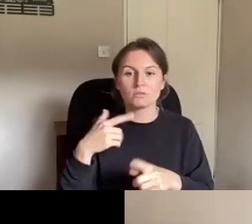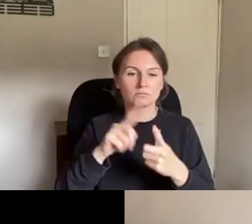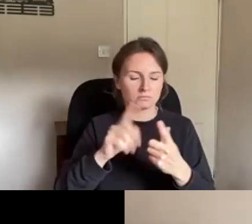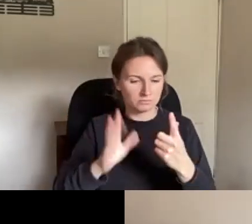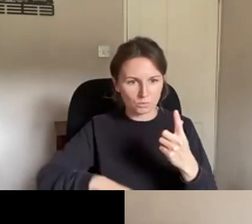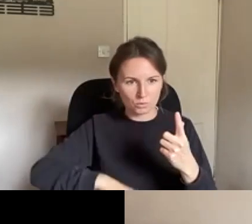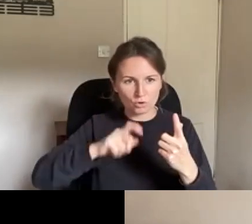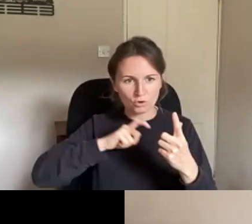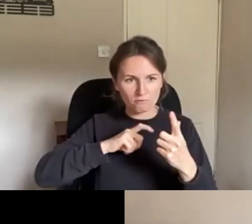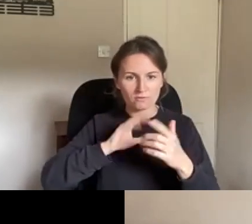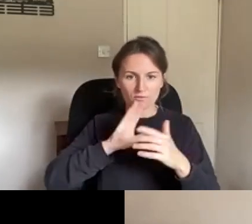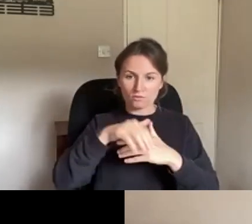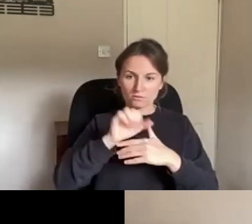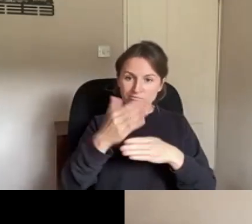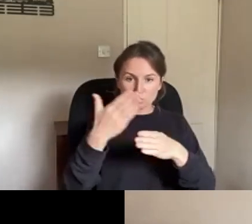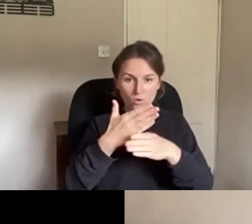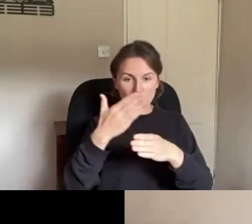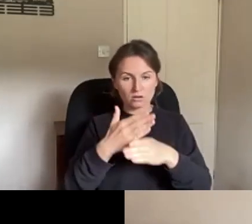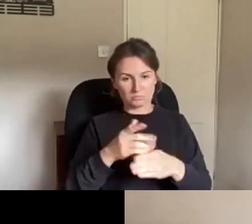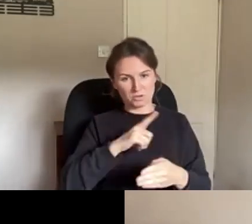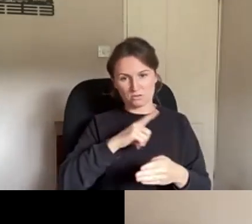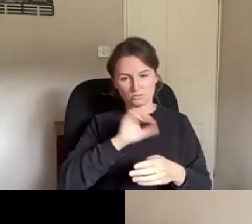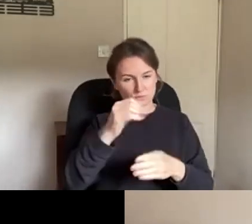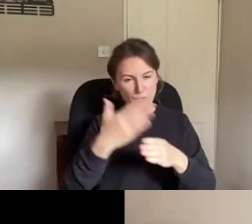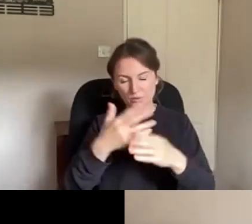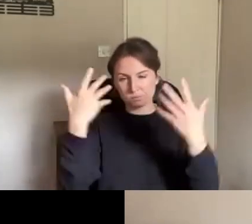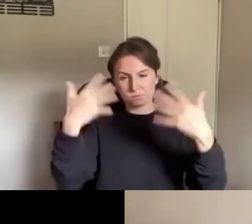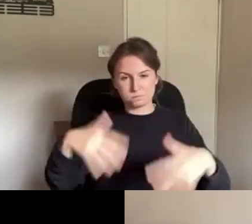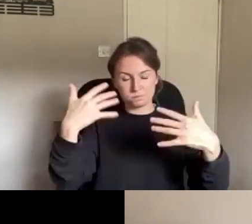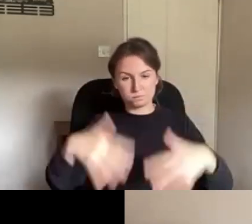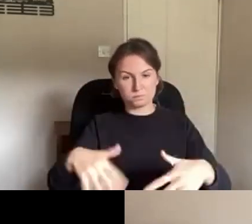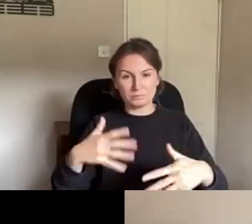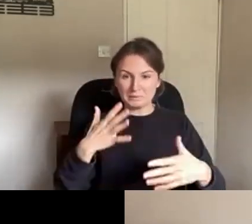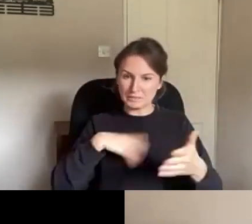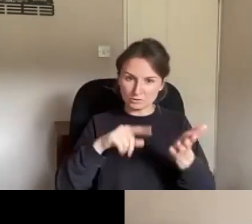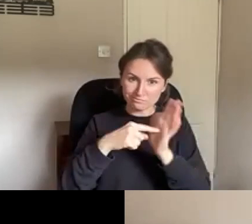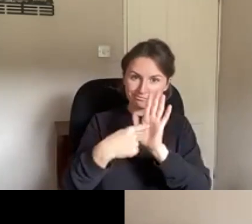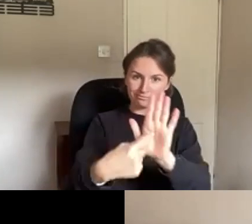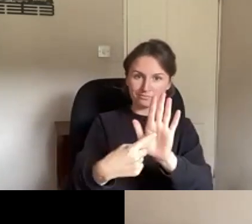because you are doing amazing things and it's trying to articulate that and the journey you've gone on.